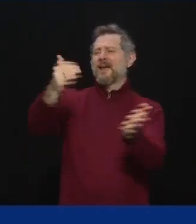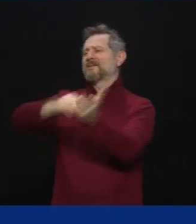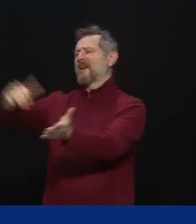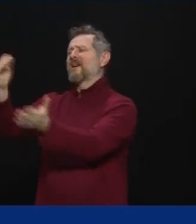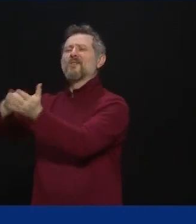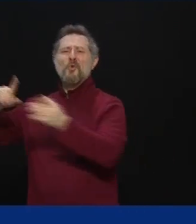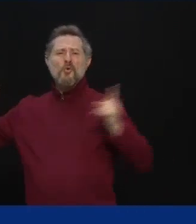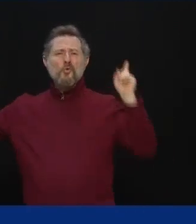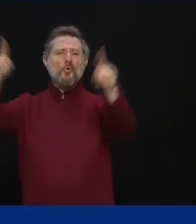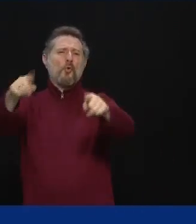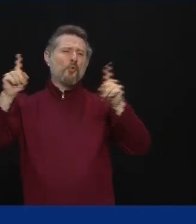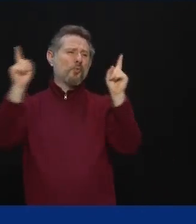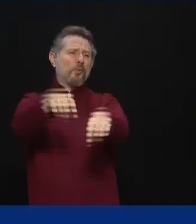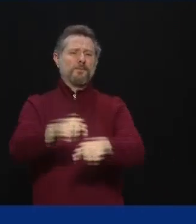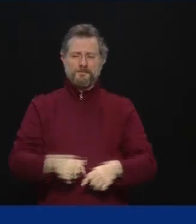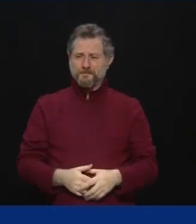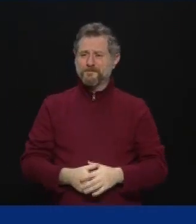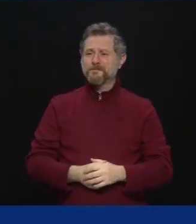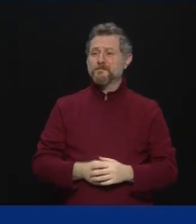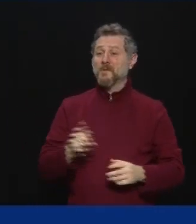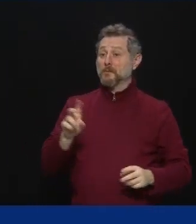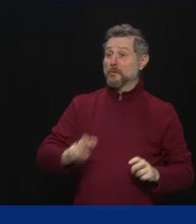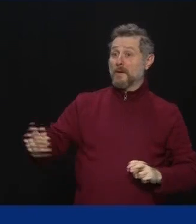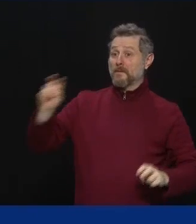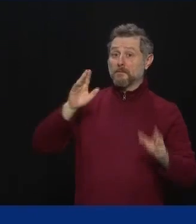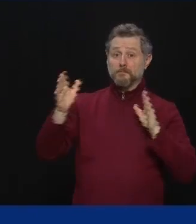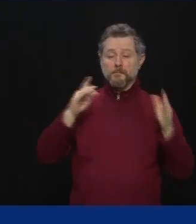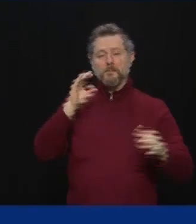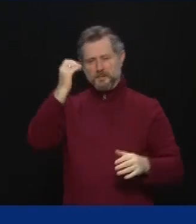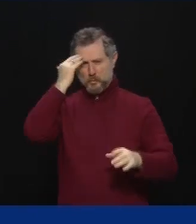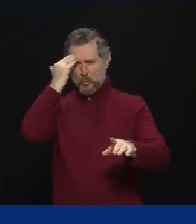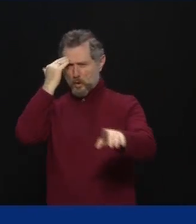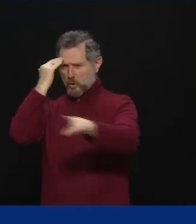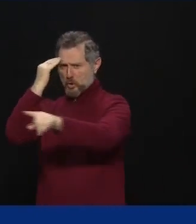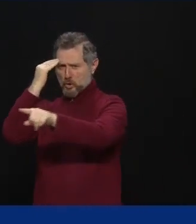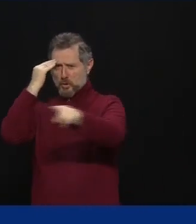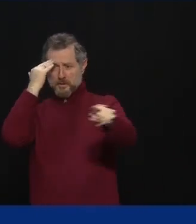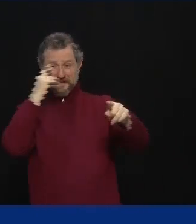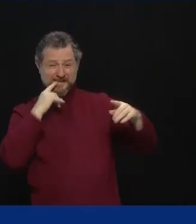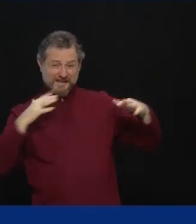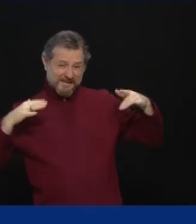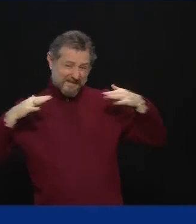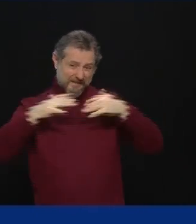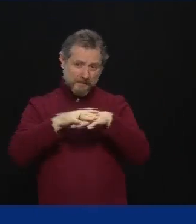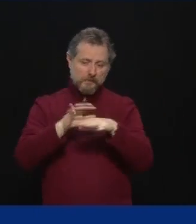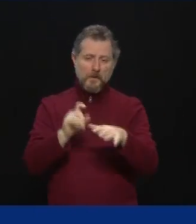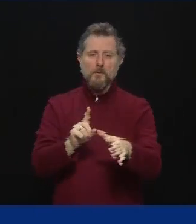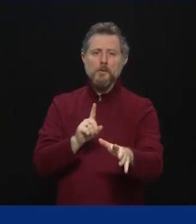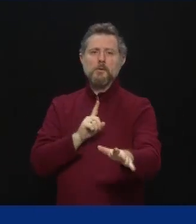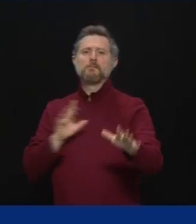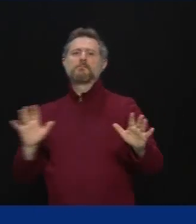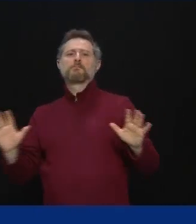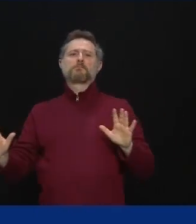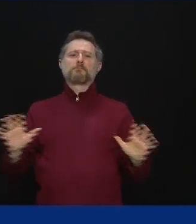THIS OUT. WE'VE TALKED ABOUT THIS SINCE EARLY OCTOBER.